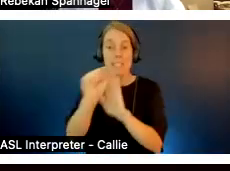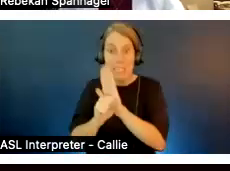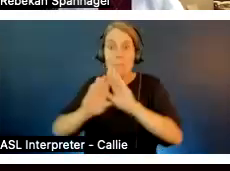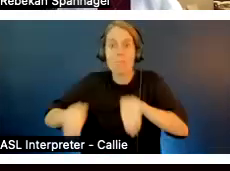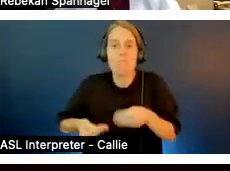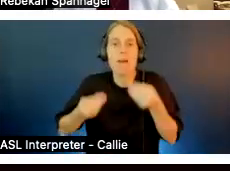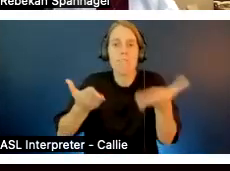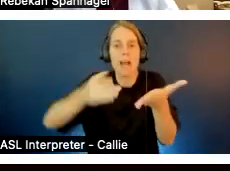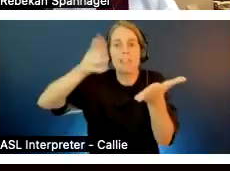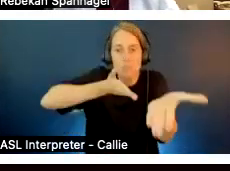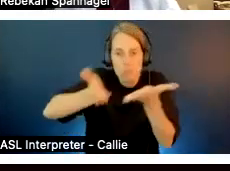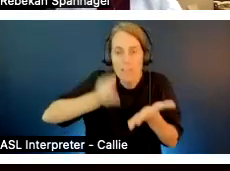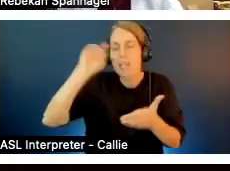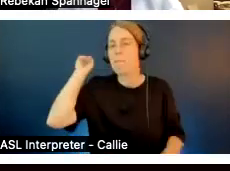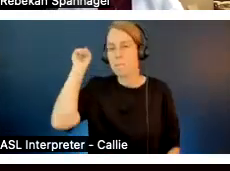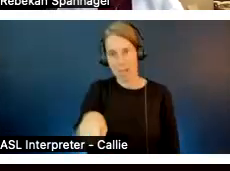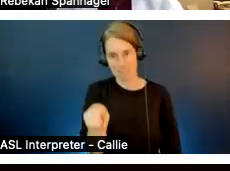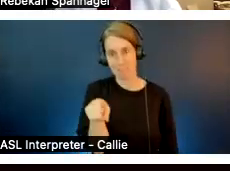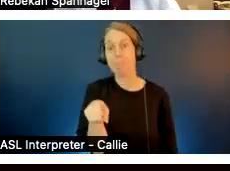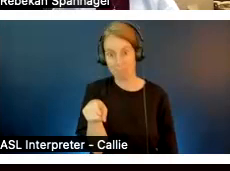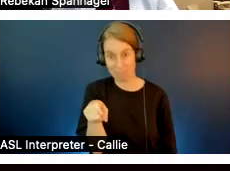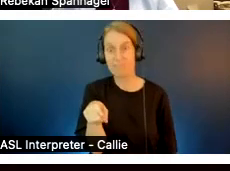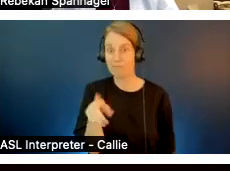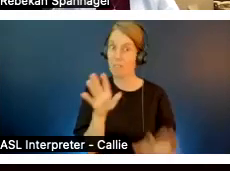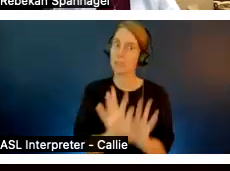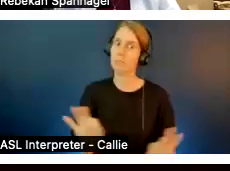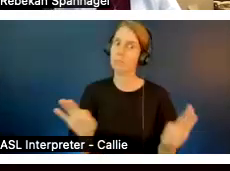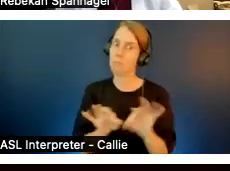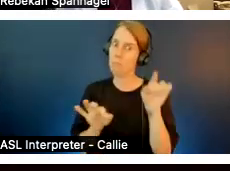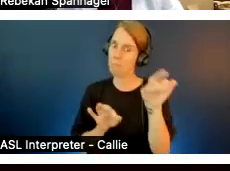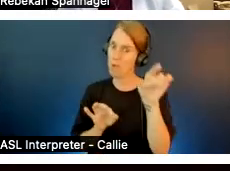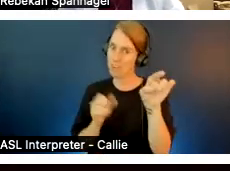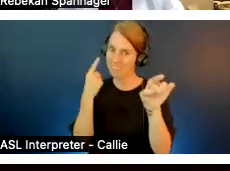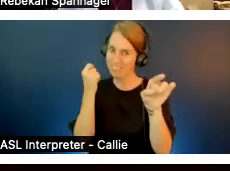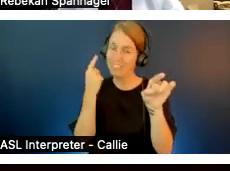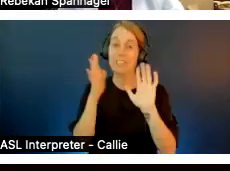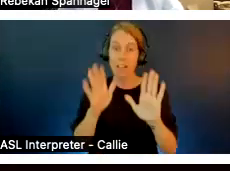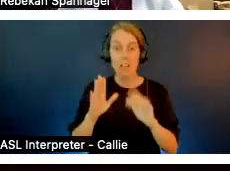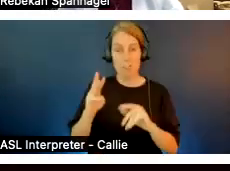a disability or if you're a service provider and there is a problem with a service that you believe